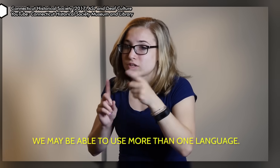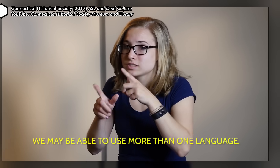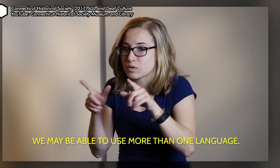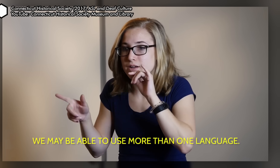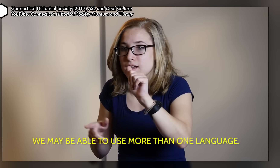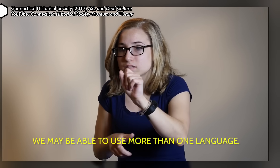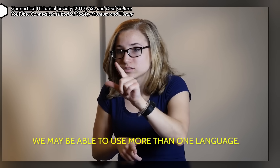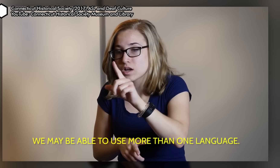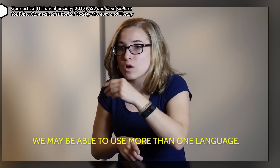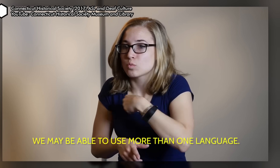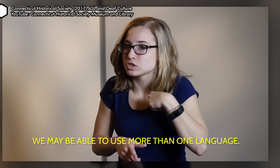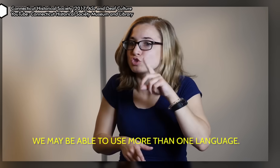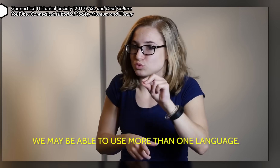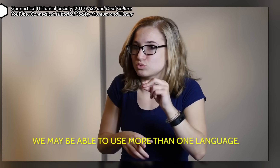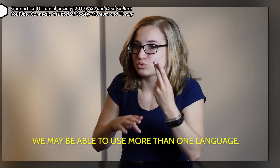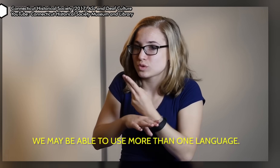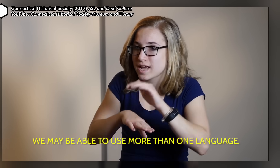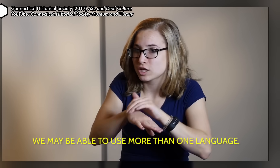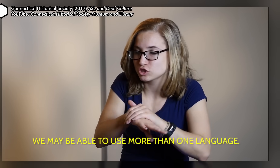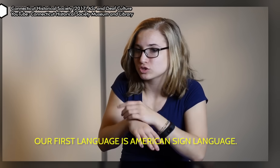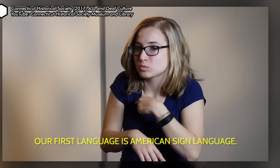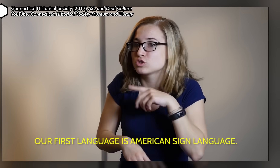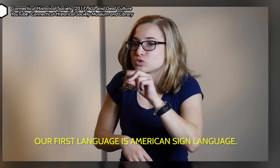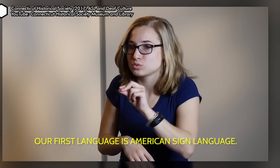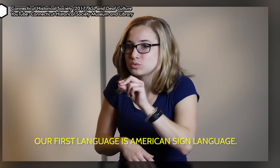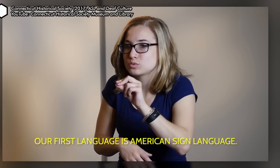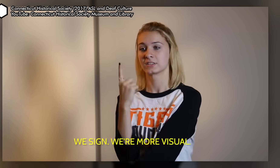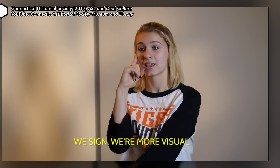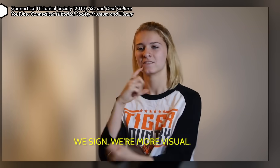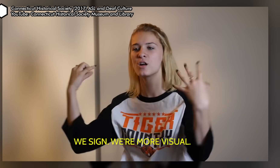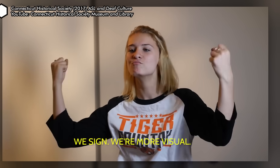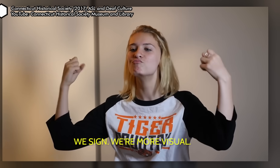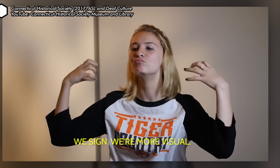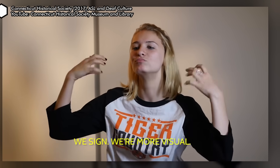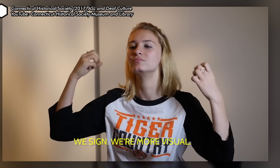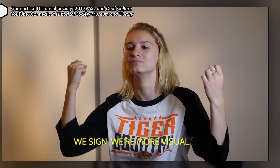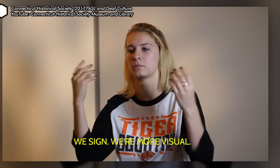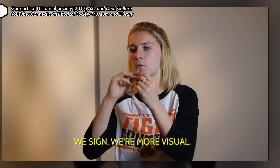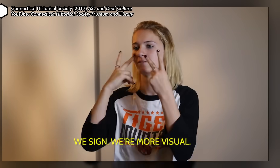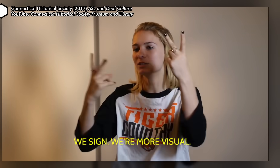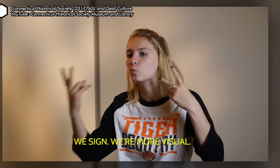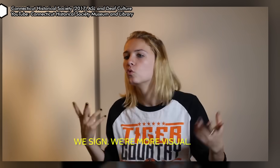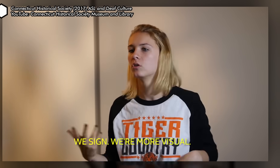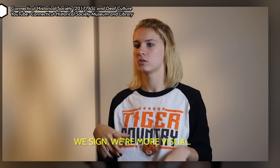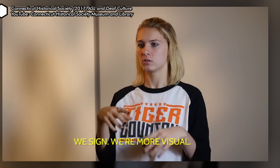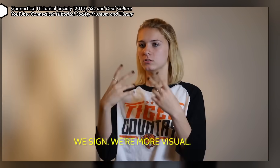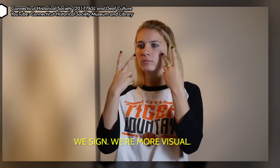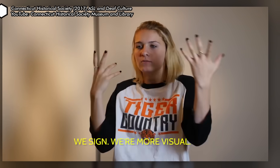And it needs to be treated as such. Language is about the transmission of information. ASL has features that reflect the fact it's a visual language.